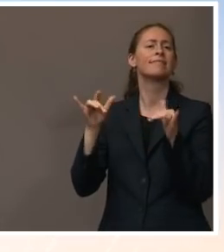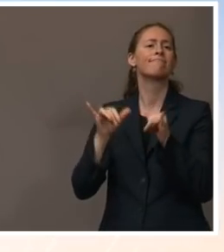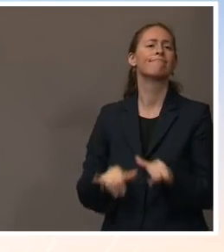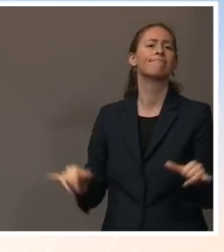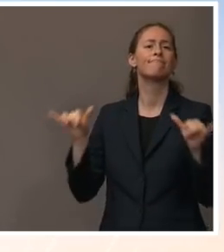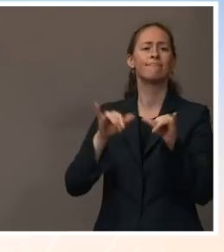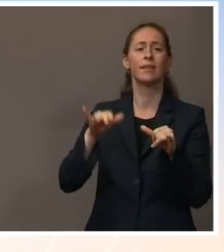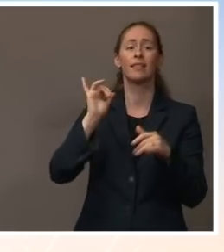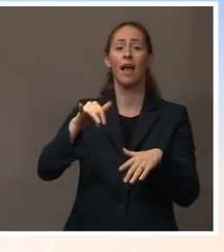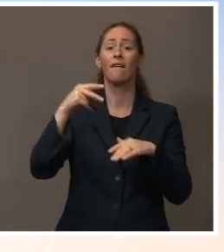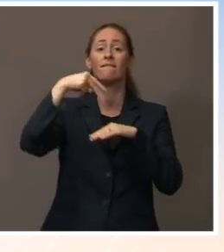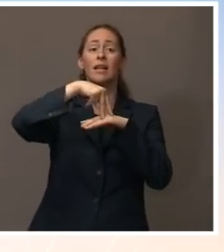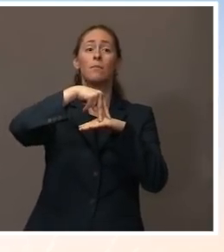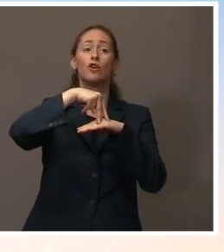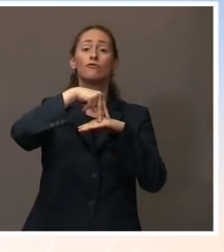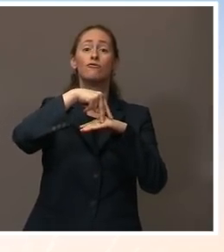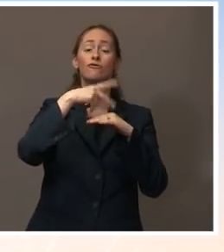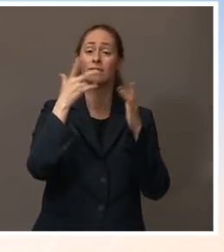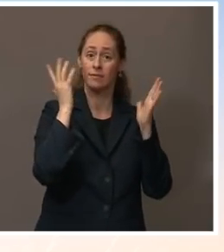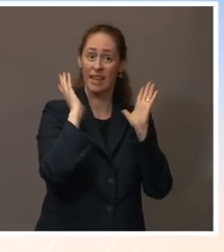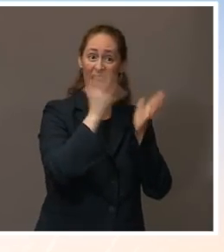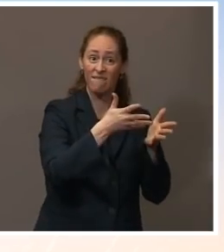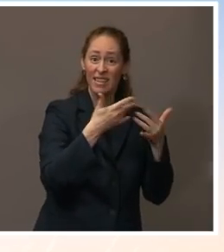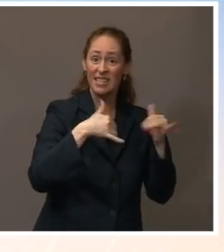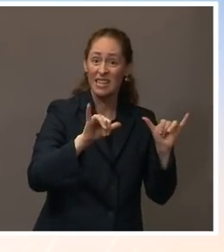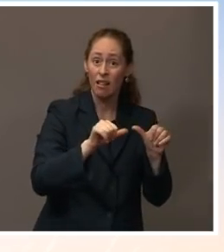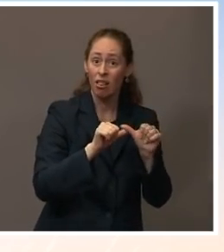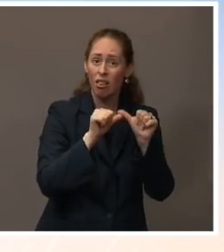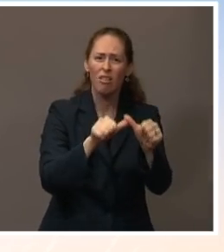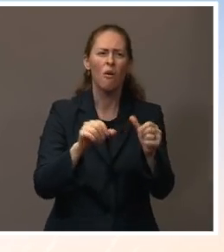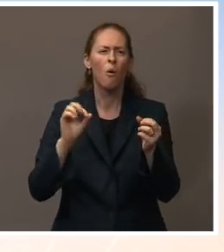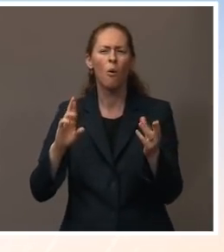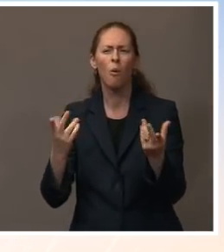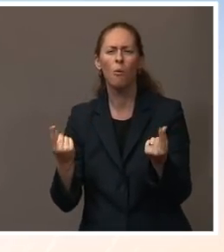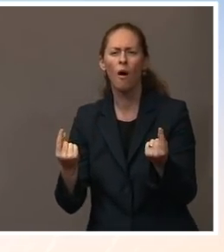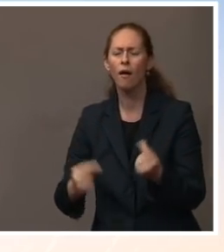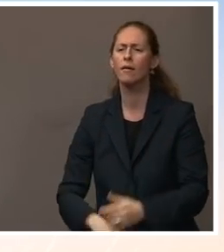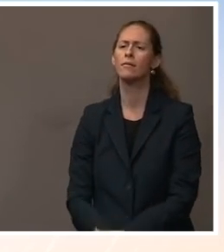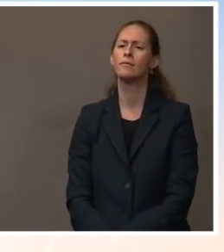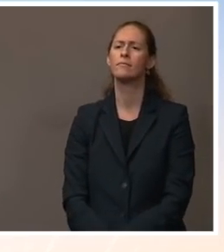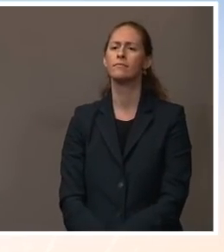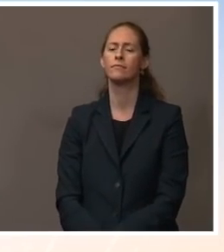If you had to make the choice, what is that choice? Ms. Psaki: Well, we don't see it through that prism, which won't surprise you.